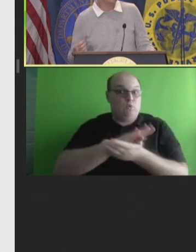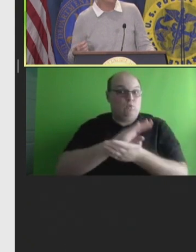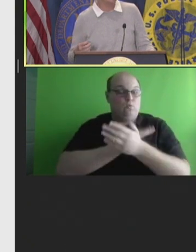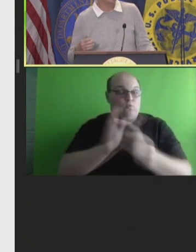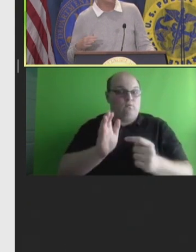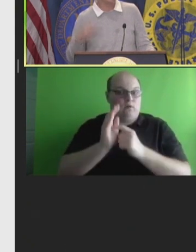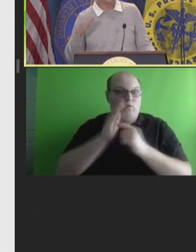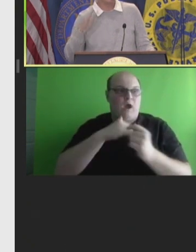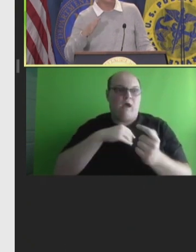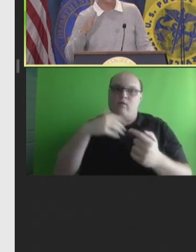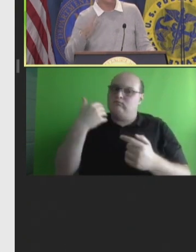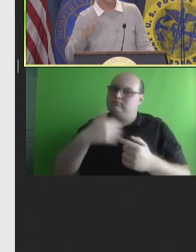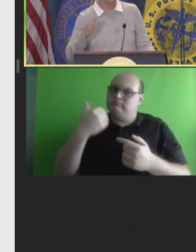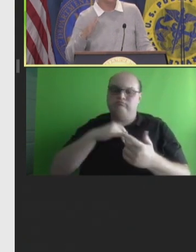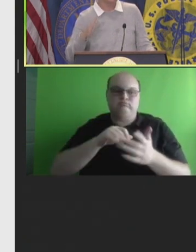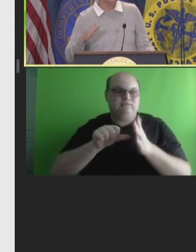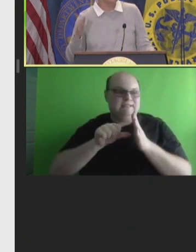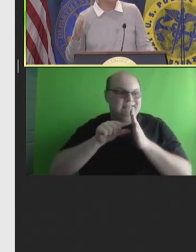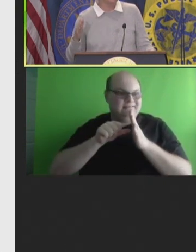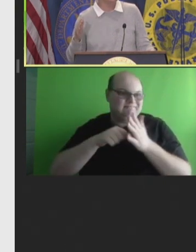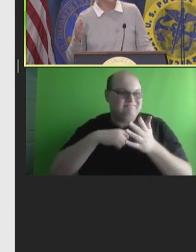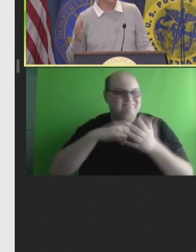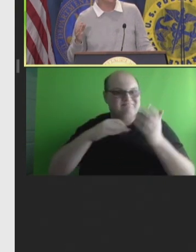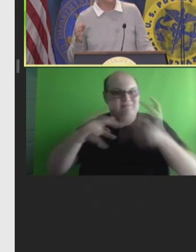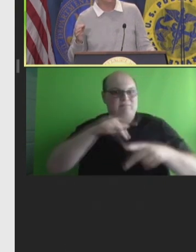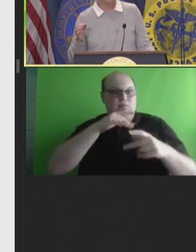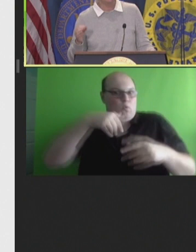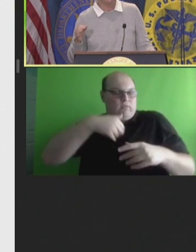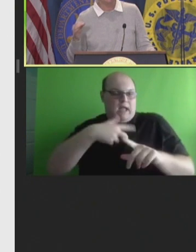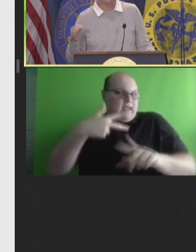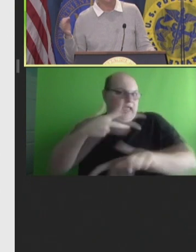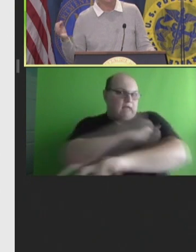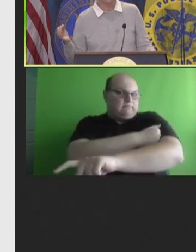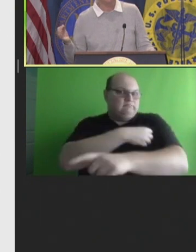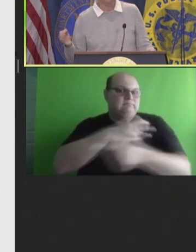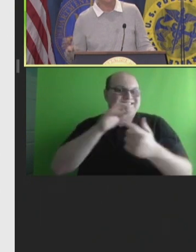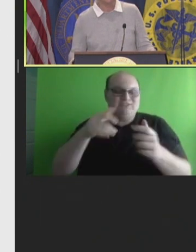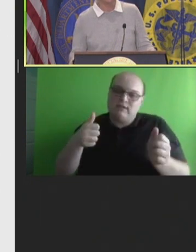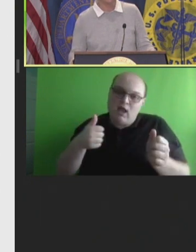sure that those cohorts that didn't get vaccinated during the pandemic get caught up before entering